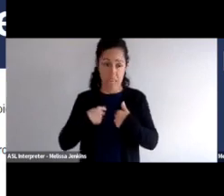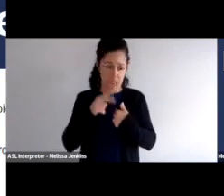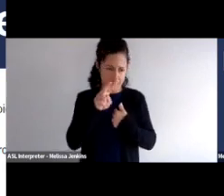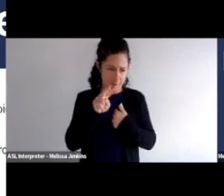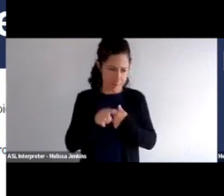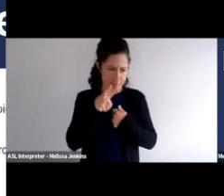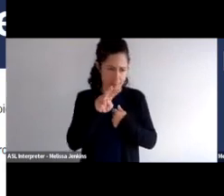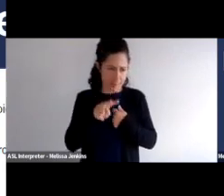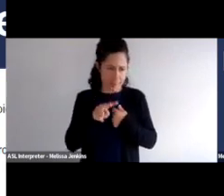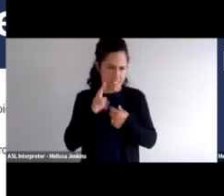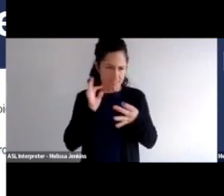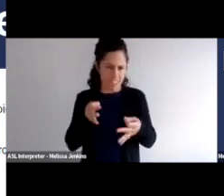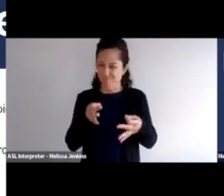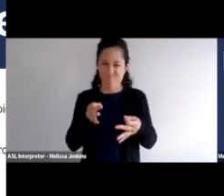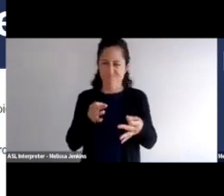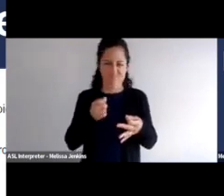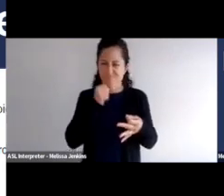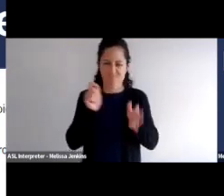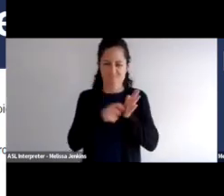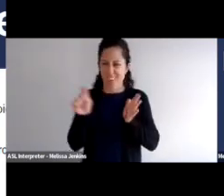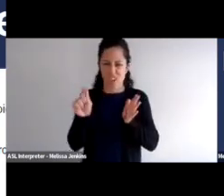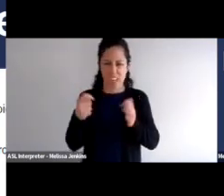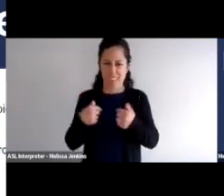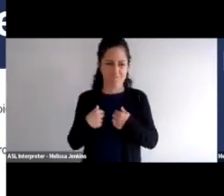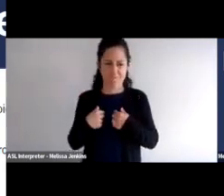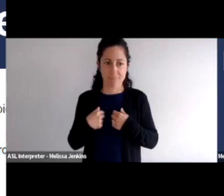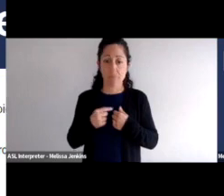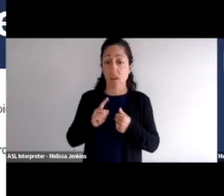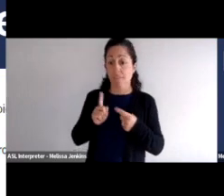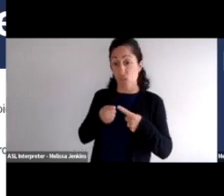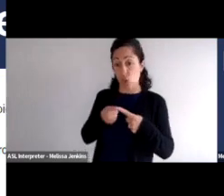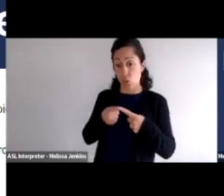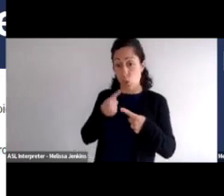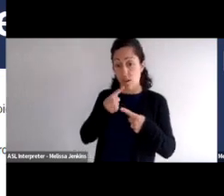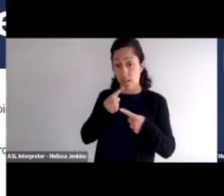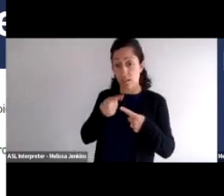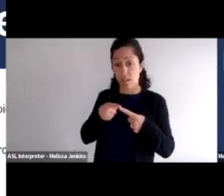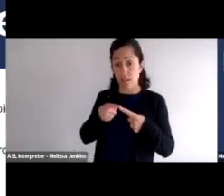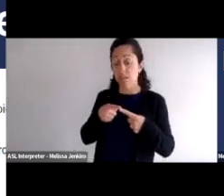box. The first box says that you will share your research with all researchers except